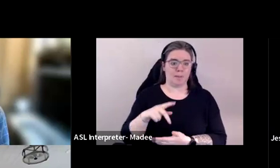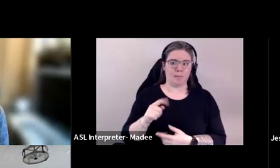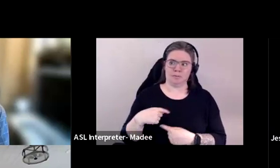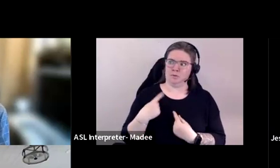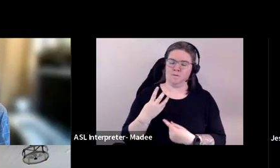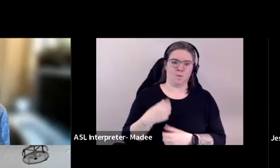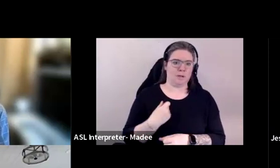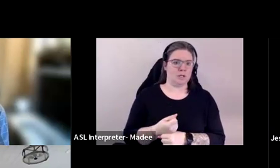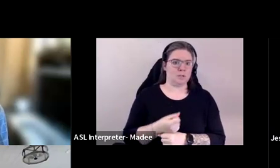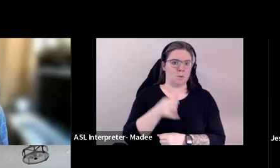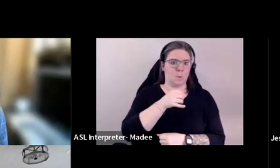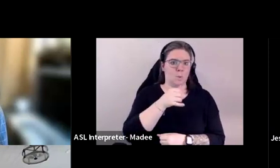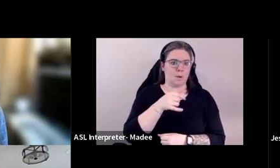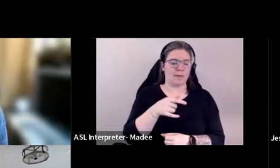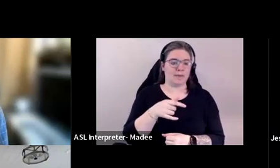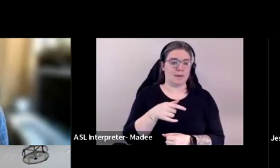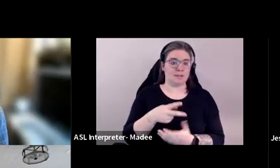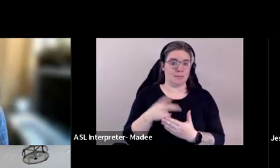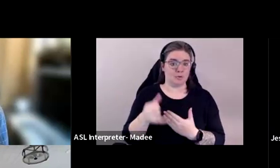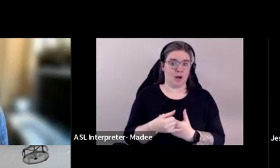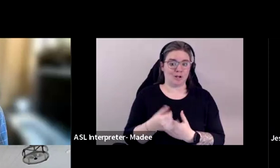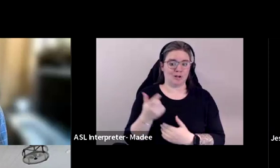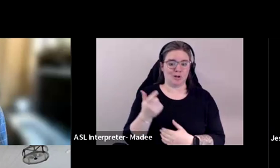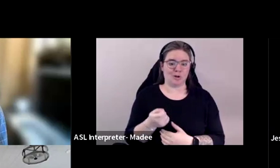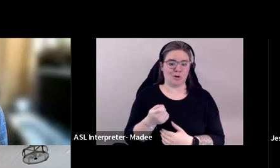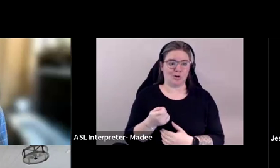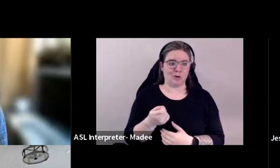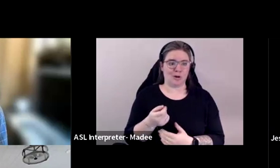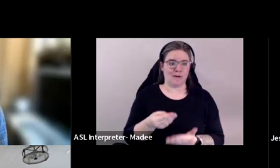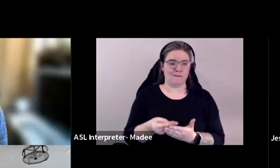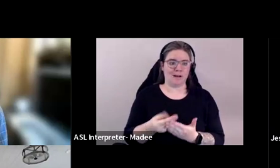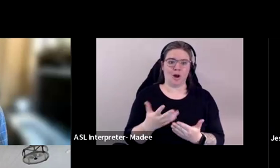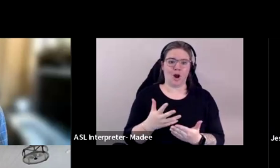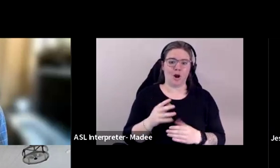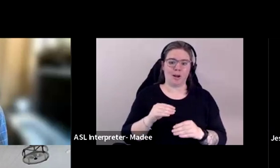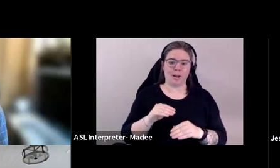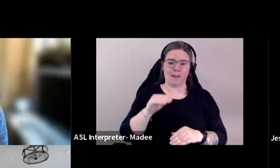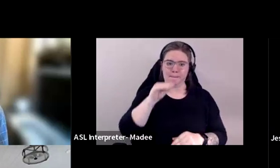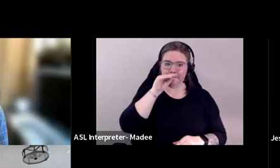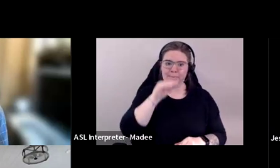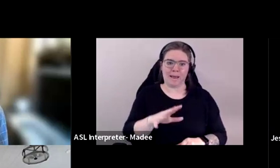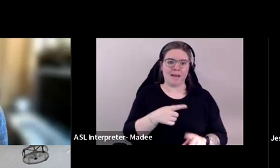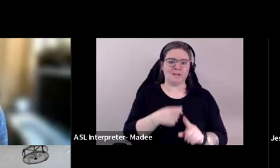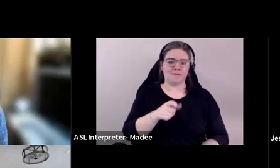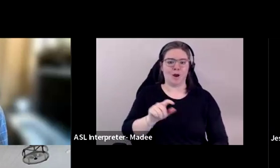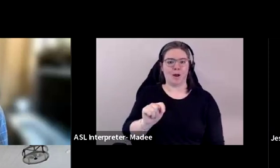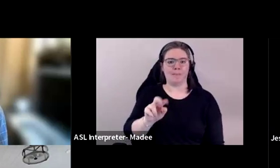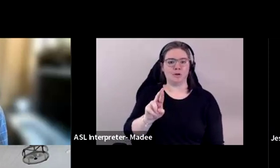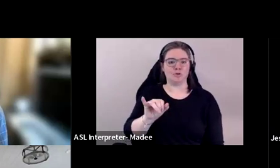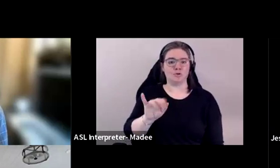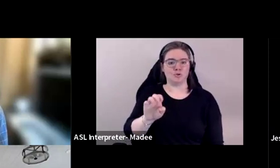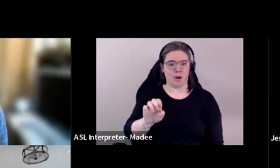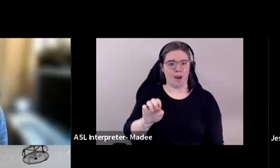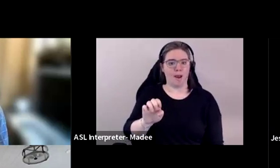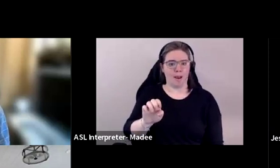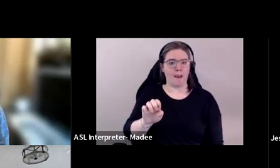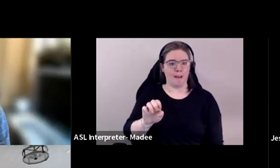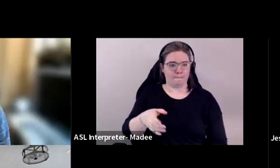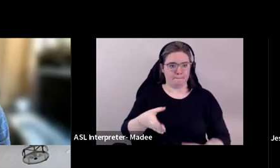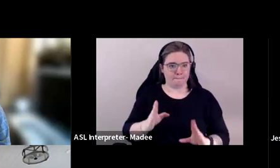Rebecca /APRIL: this project is grant funded. The land has already been blessed by the tribe, yet here we are waiting for zoning to be approved. Families have been on the waiting list this whole time.